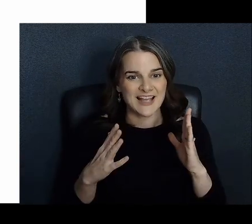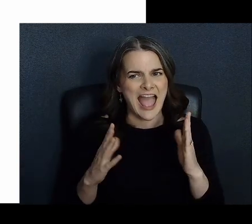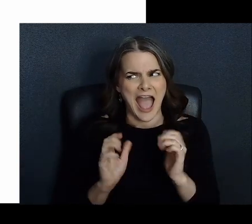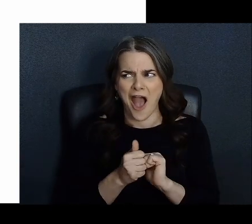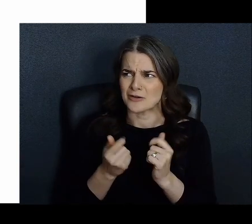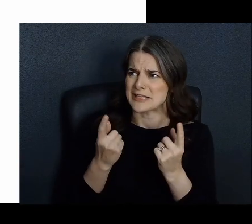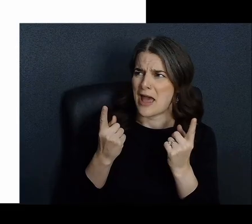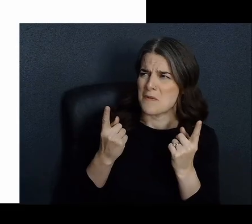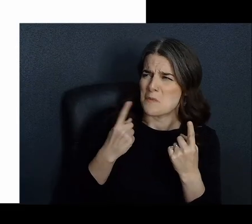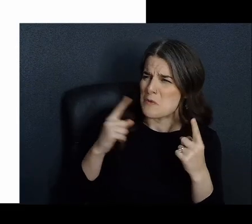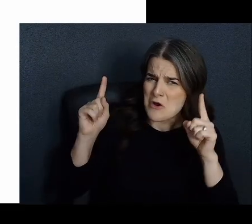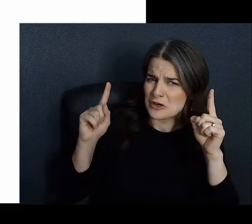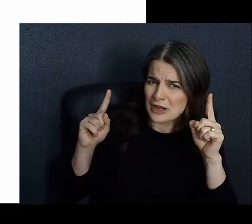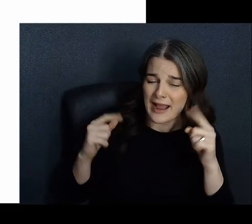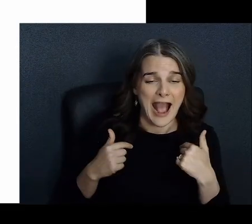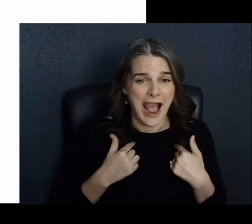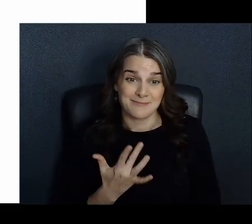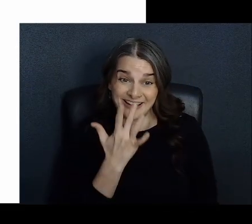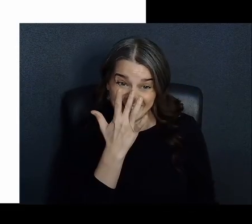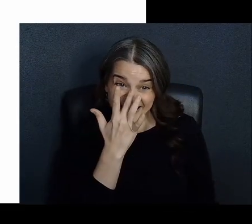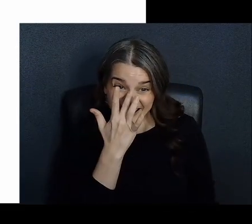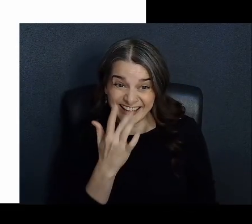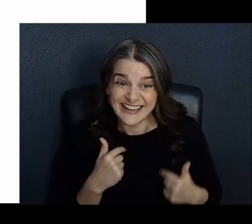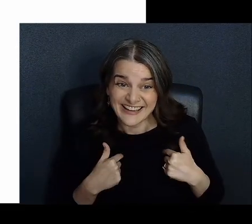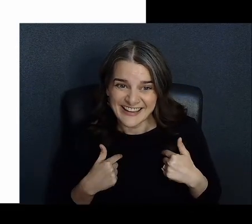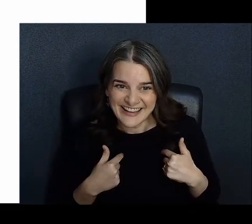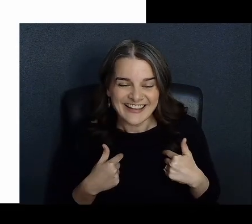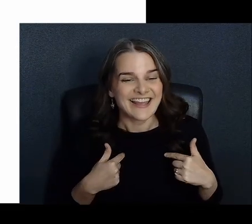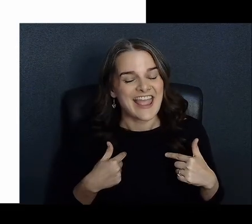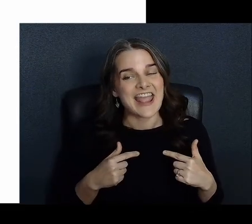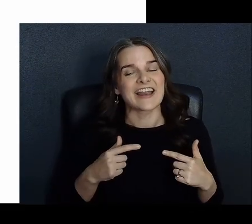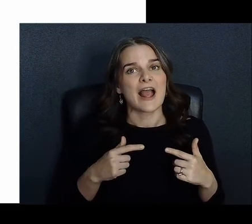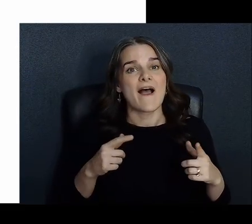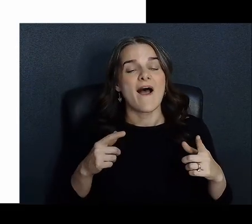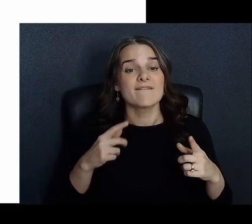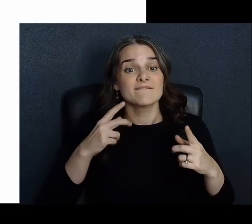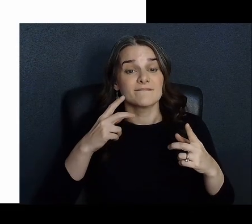And it really does interpret the video signal. So whatever's going to be displayed